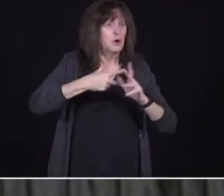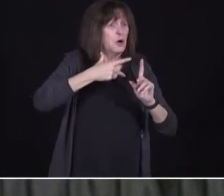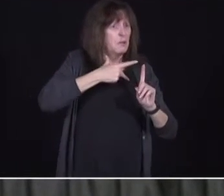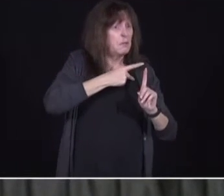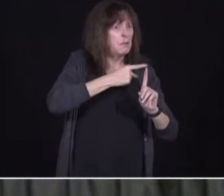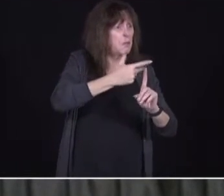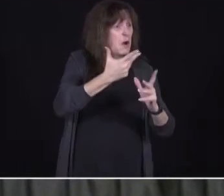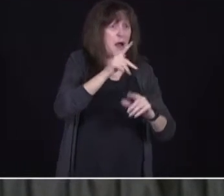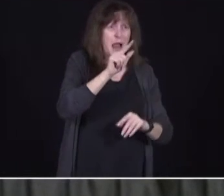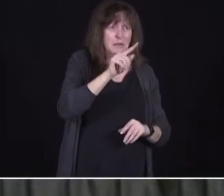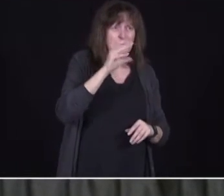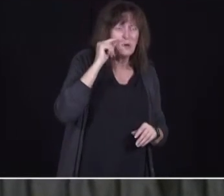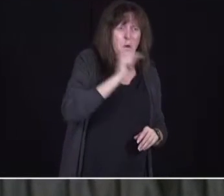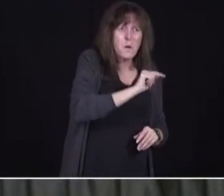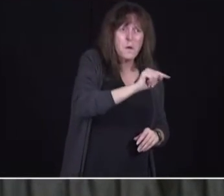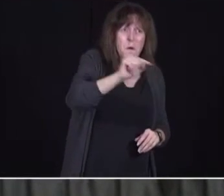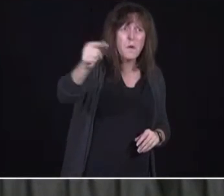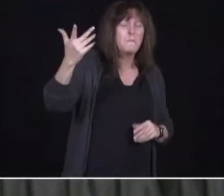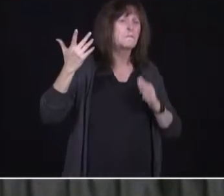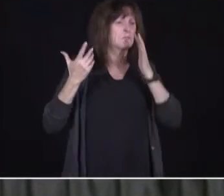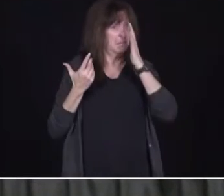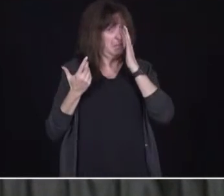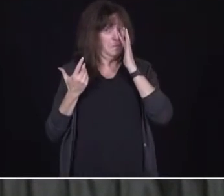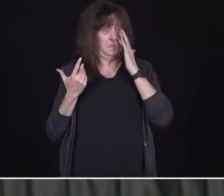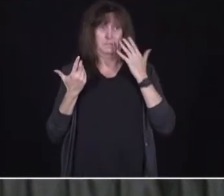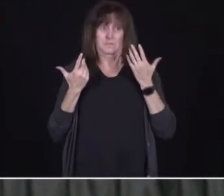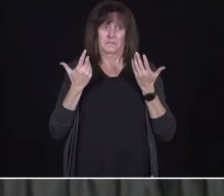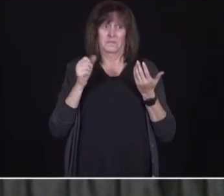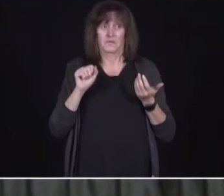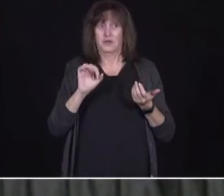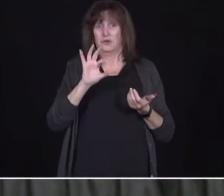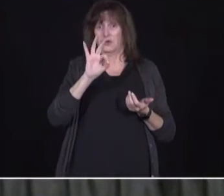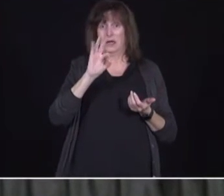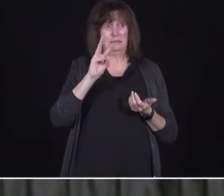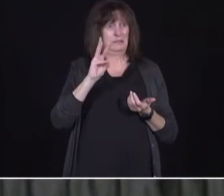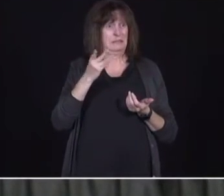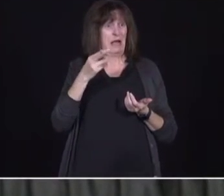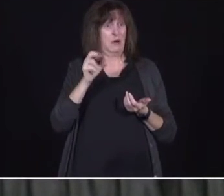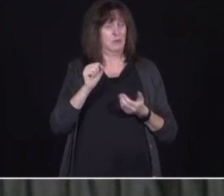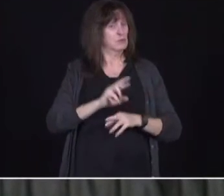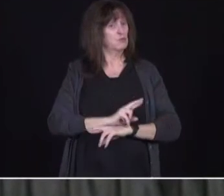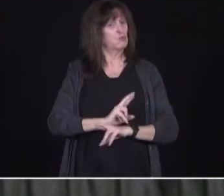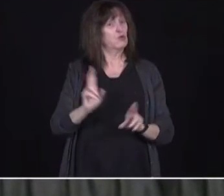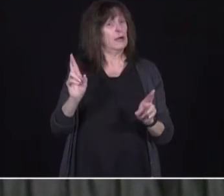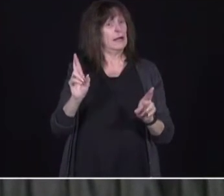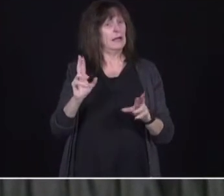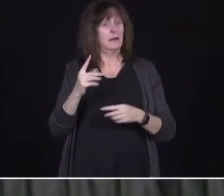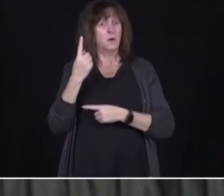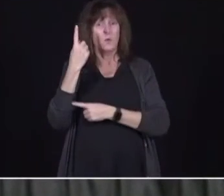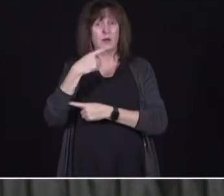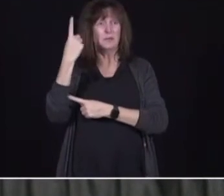vaccinations in those long-term care homes. In some cases just starting but if other cases having done it for a weekend or more.